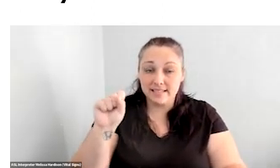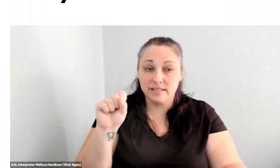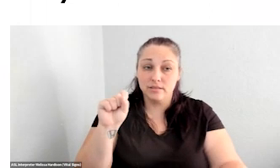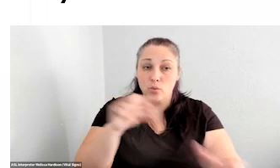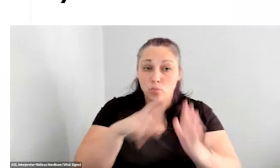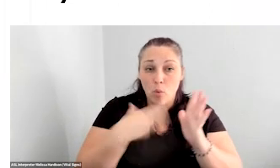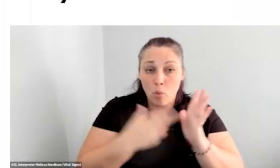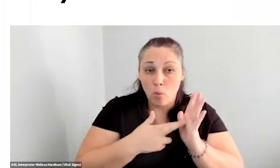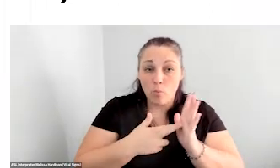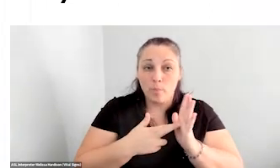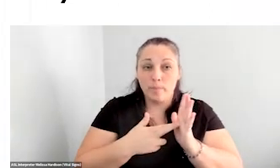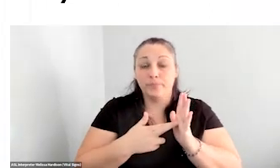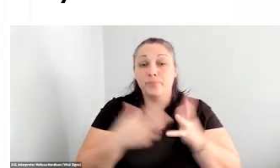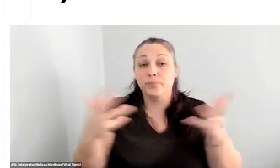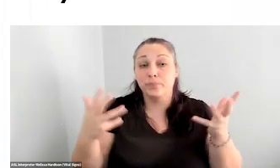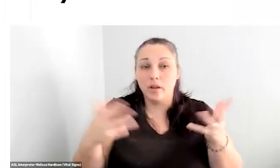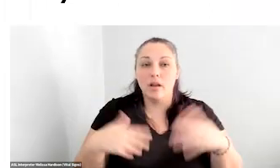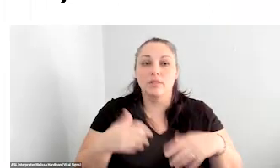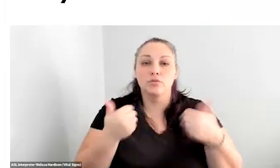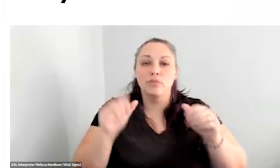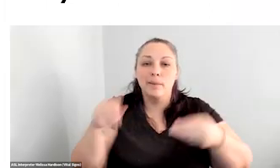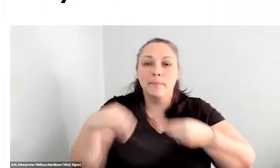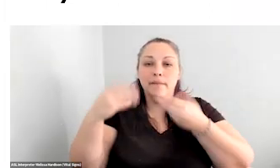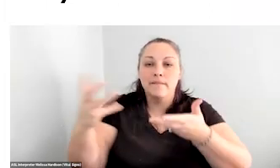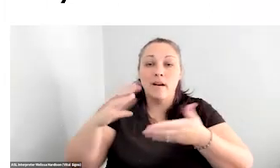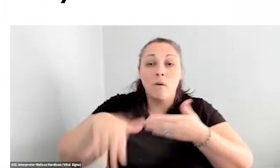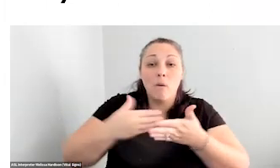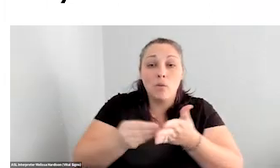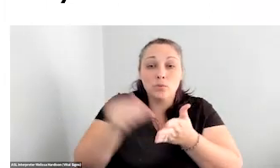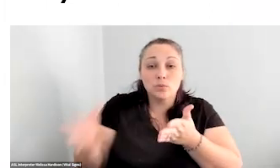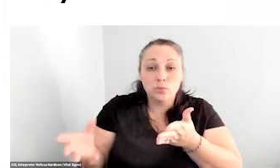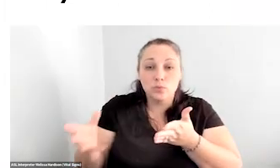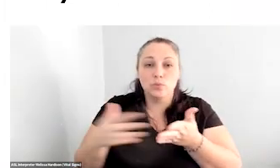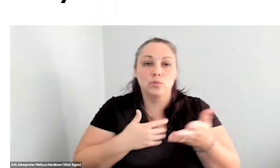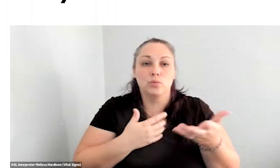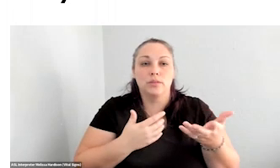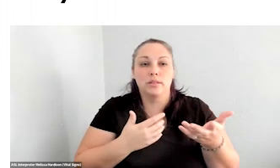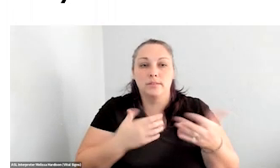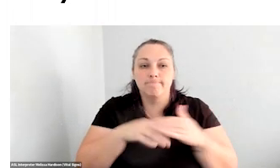in computer science education in the schools at the pre-K to 12 levels.